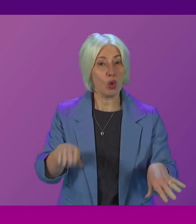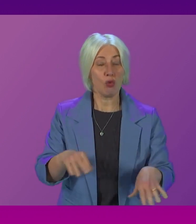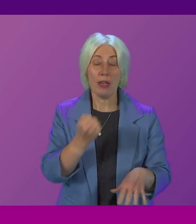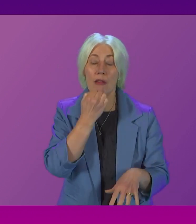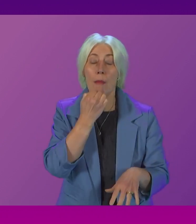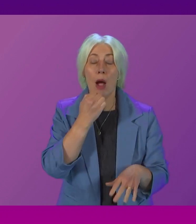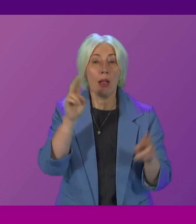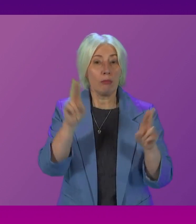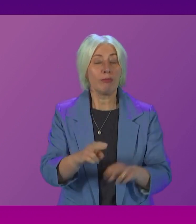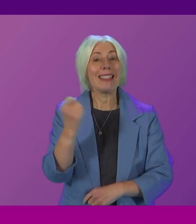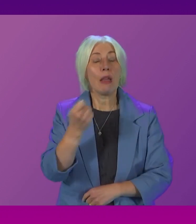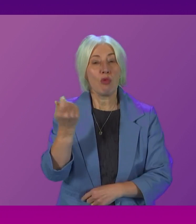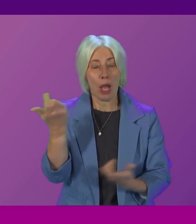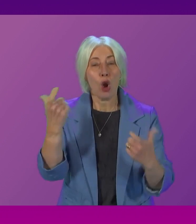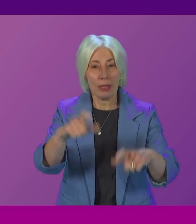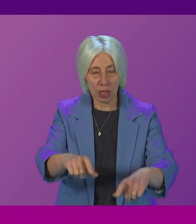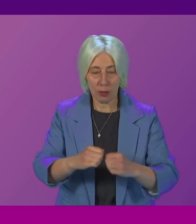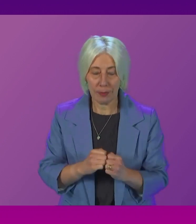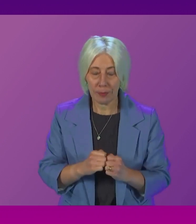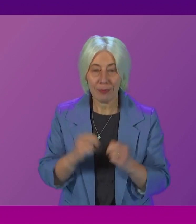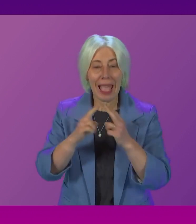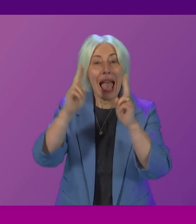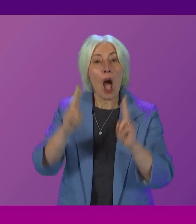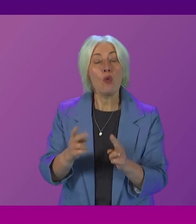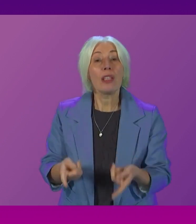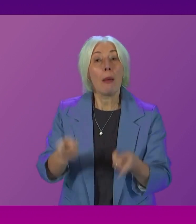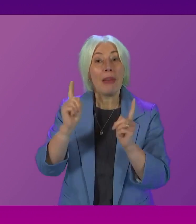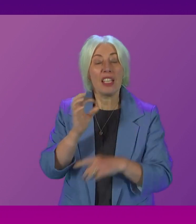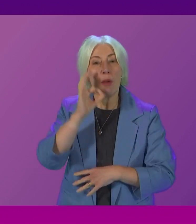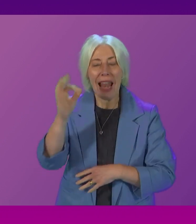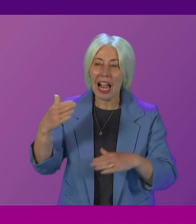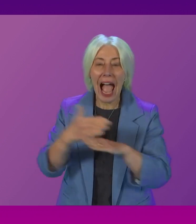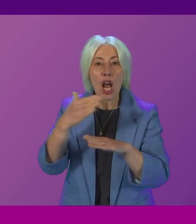The housing secretary has asked an expert group for an action plan to reduce the